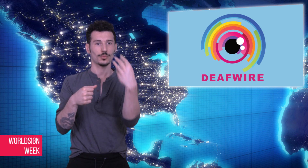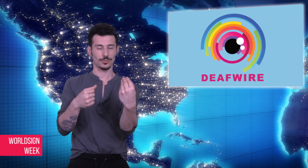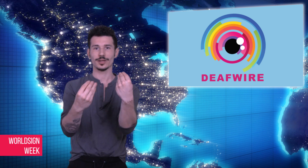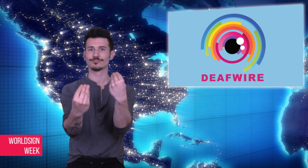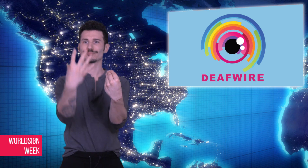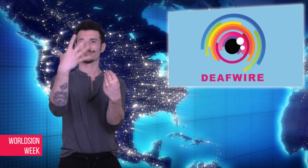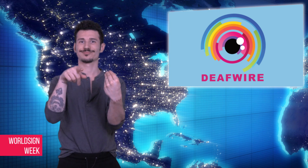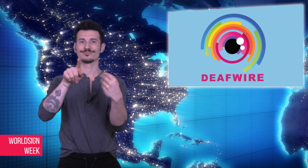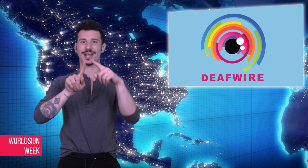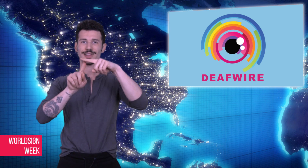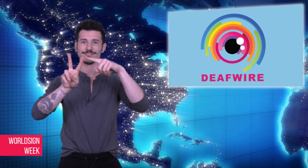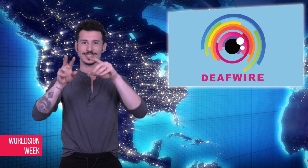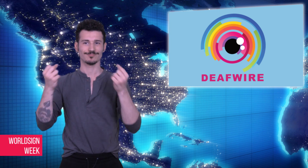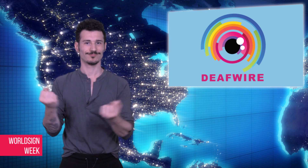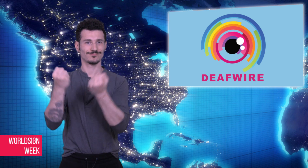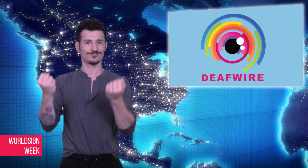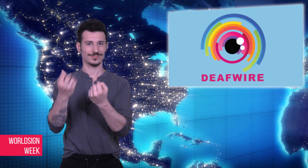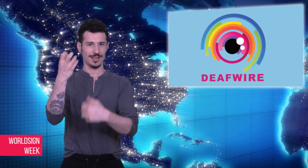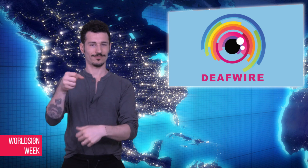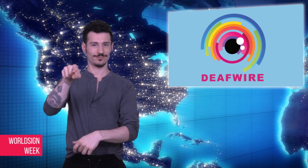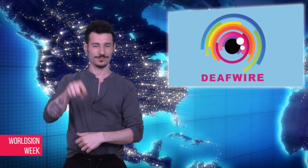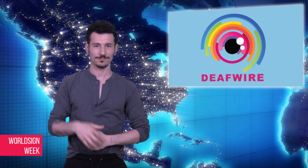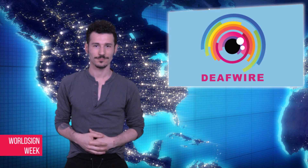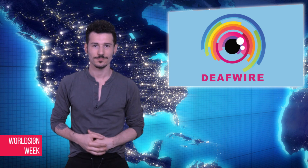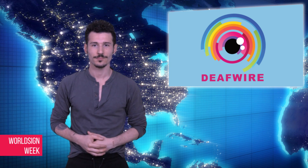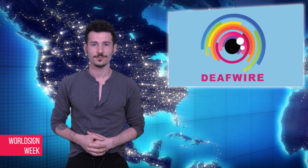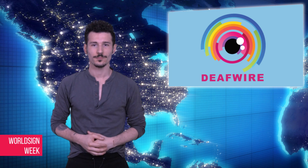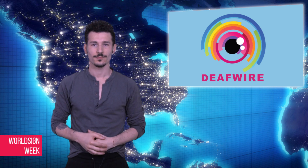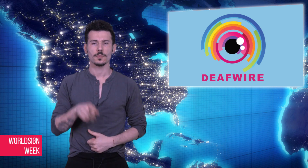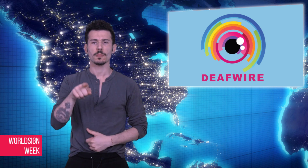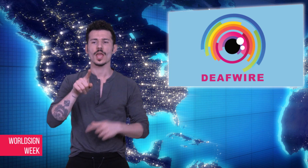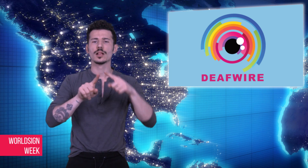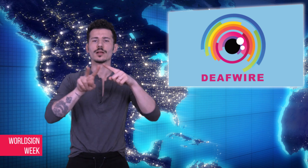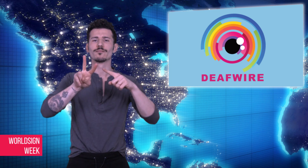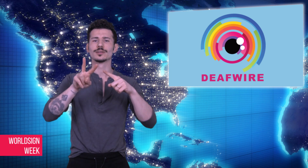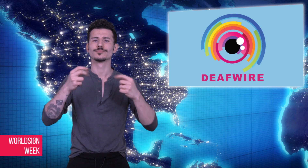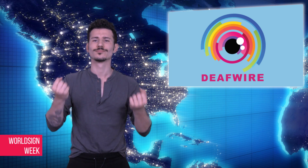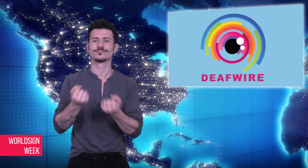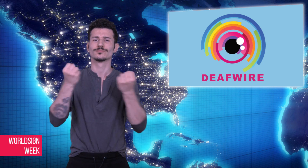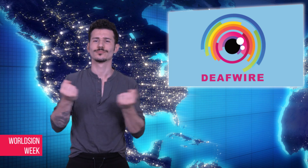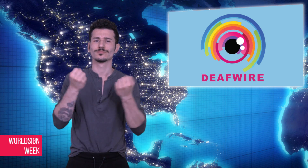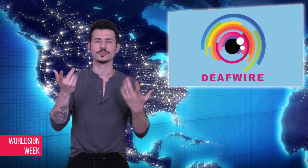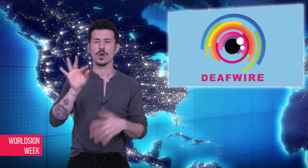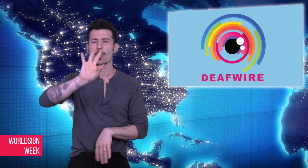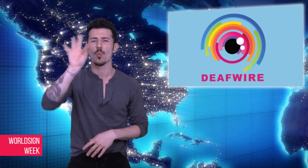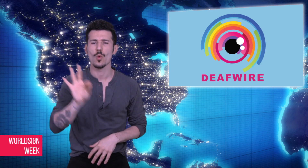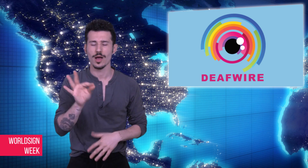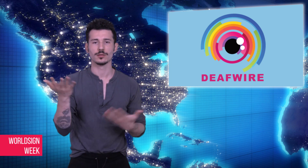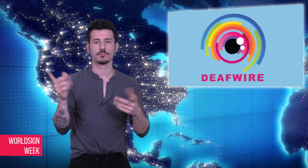around one in six Britons, 9 million